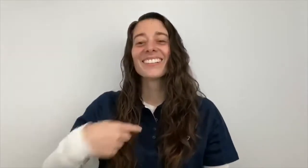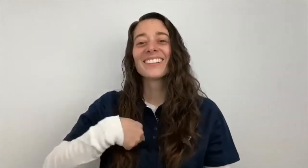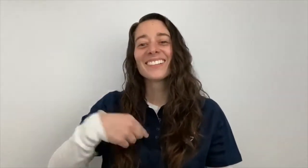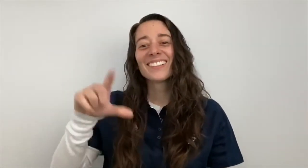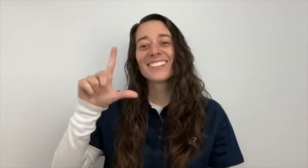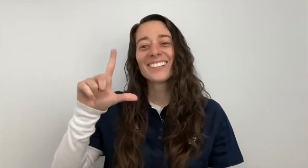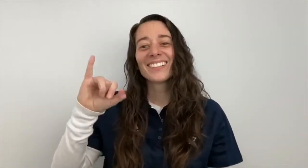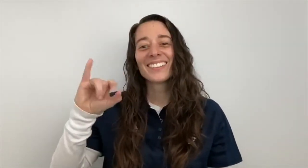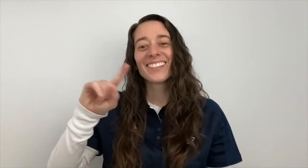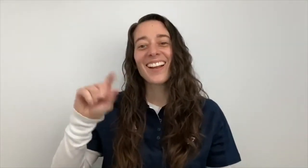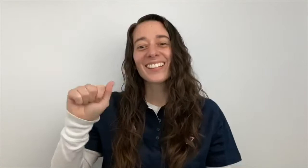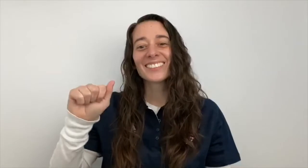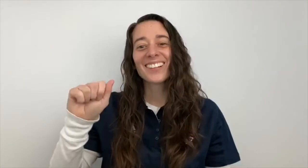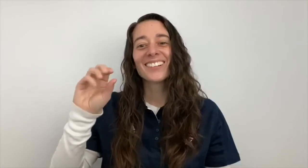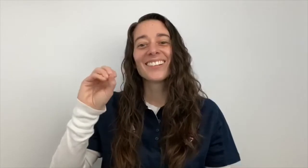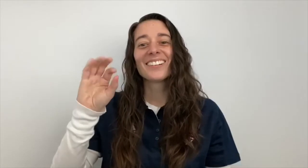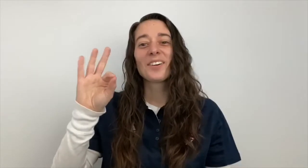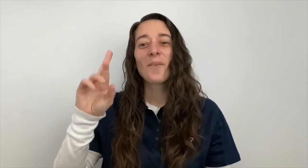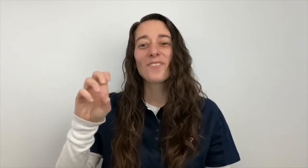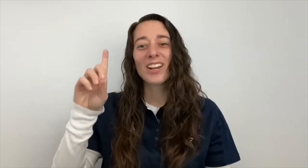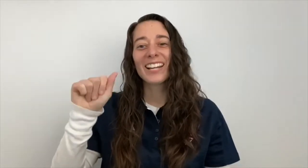I'm Liza Offreda.